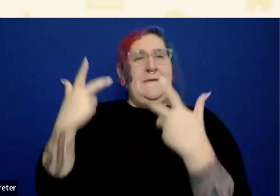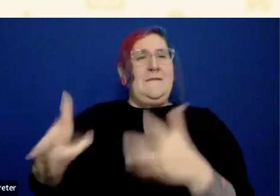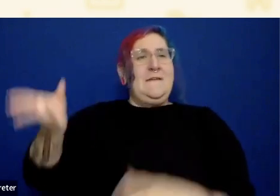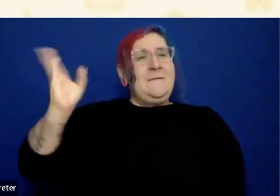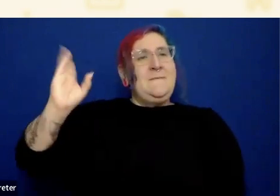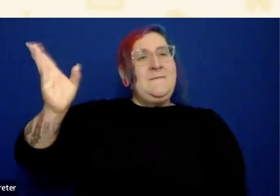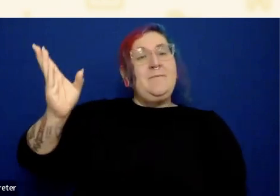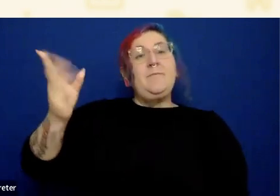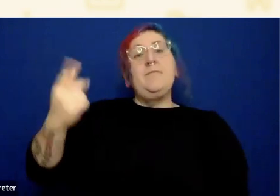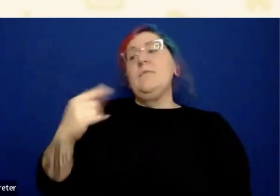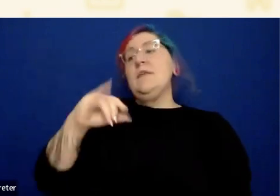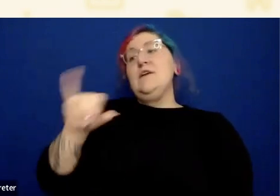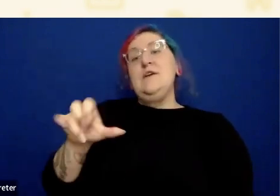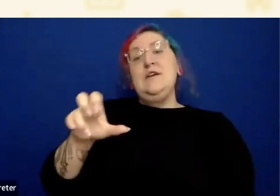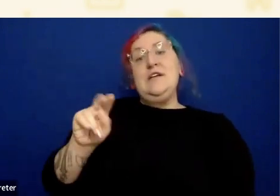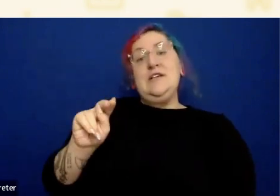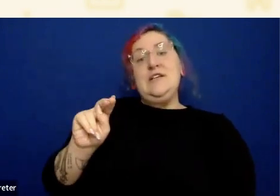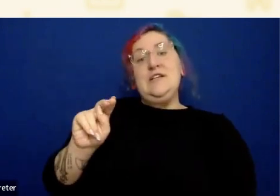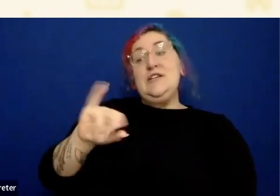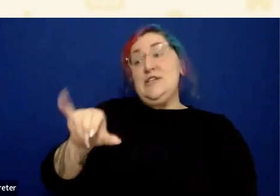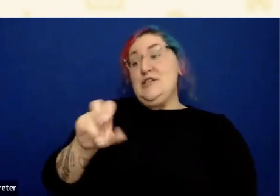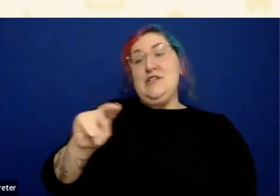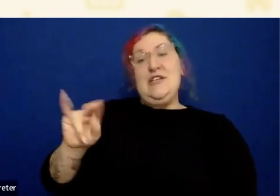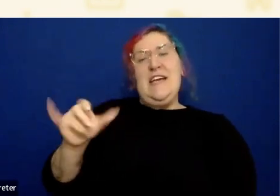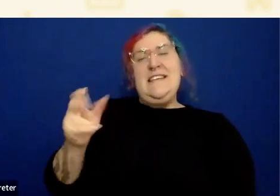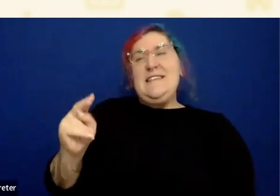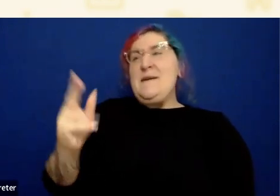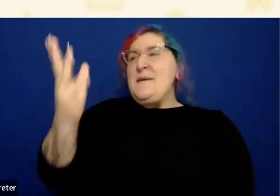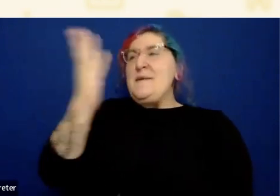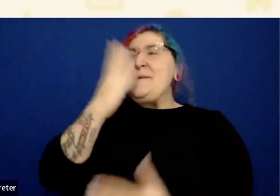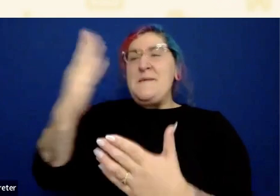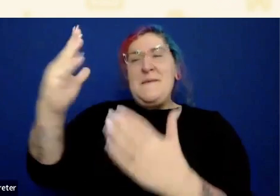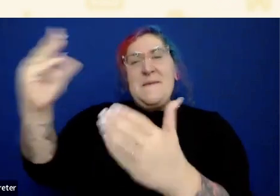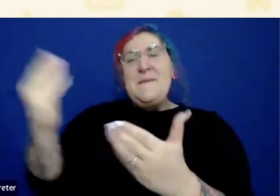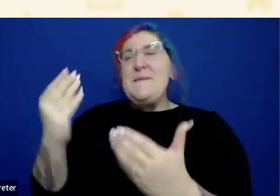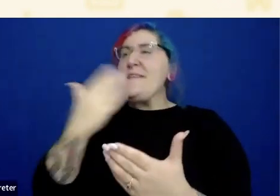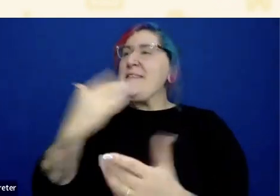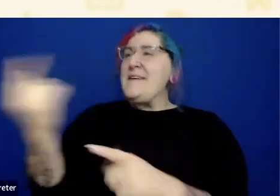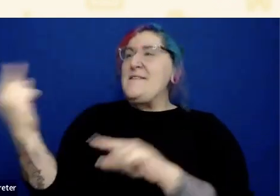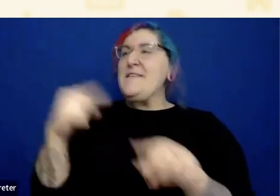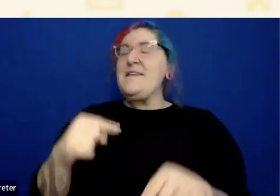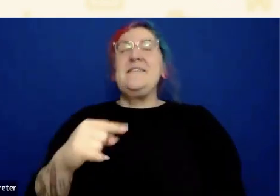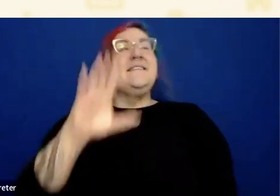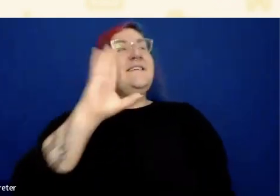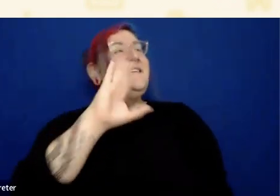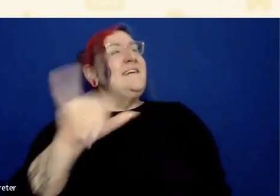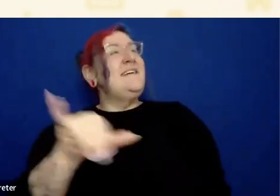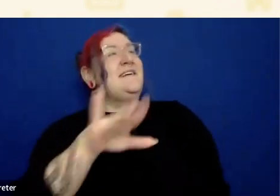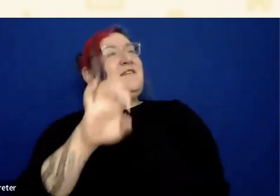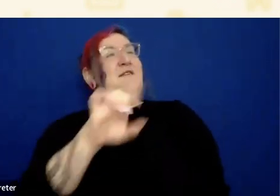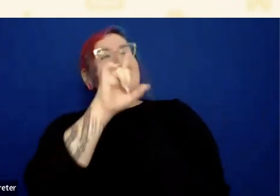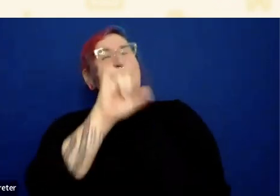Jennison, welcome. So happy to have you here. Hey, Joe, it's a real privilege to be here.